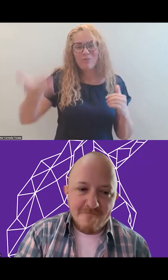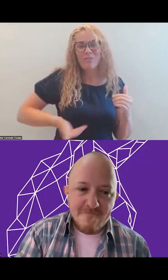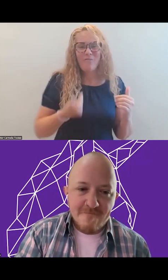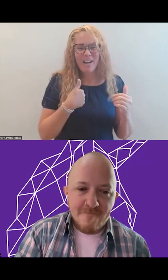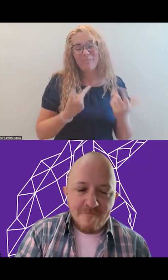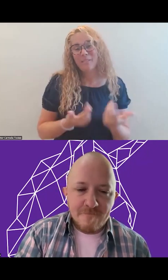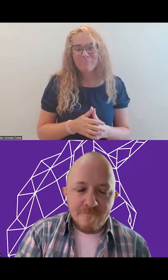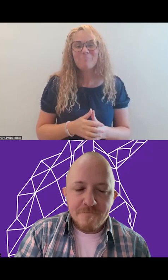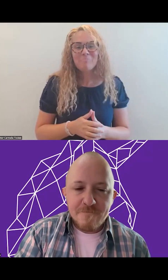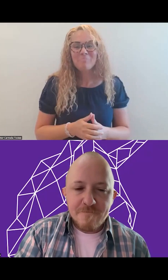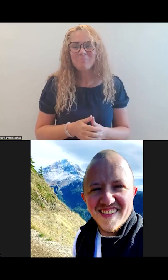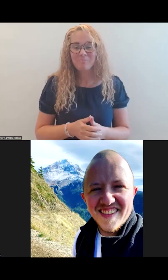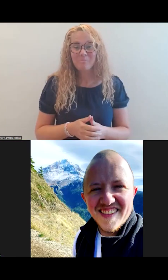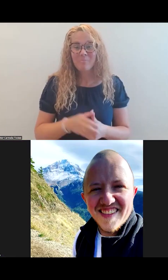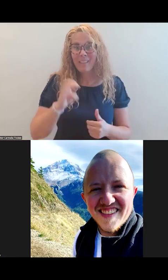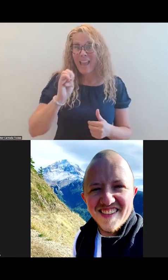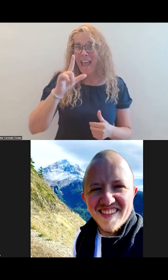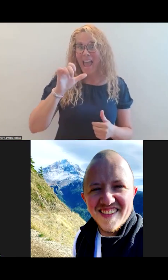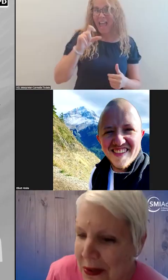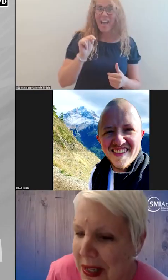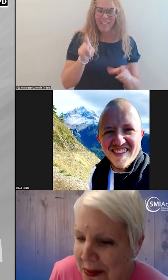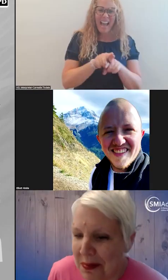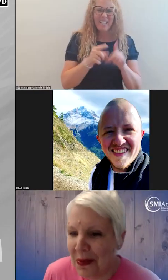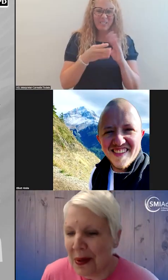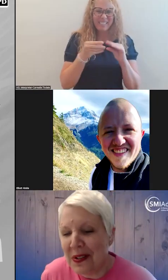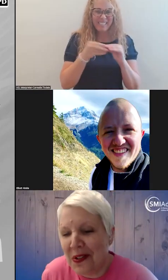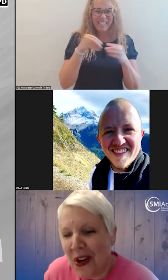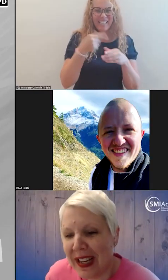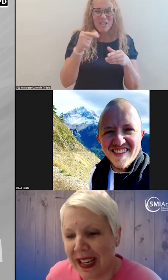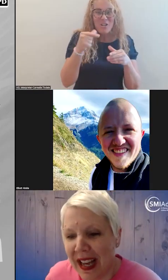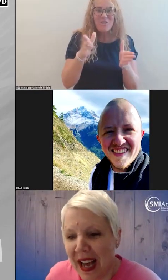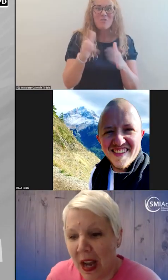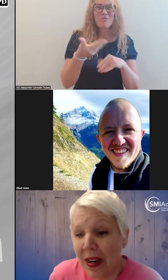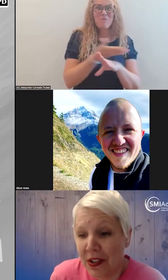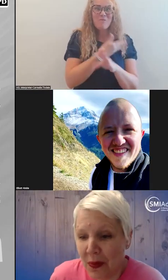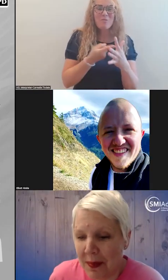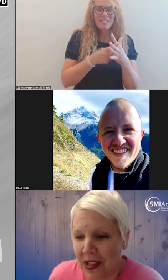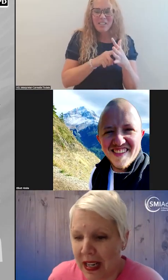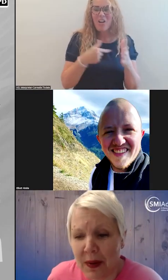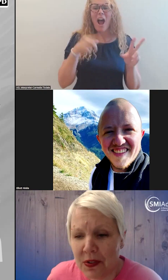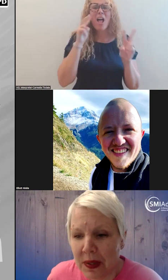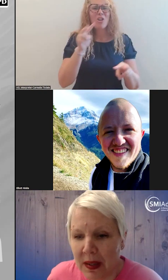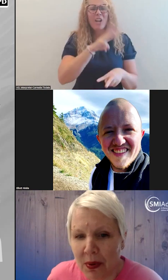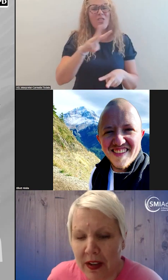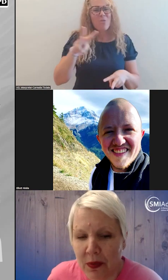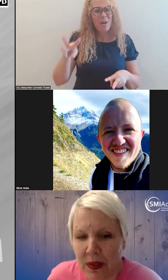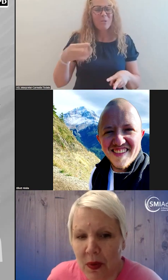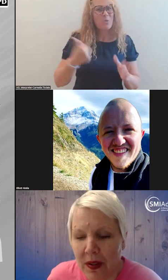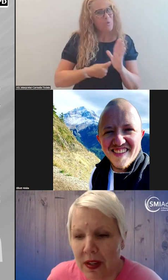ELLIOTT, AS WE TALKED IN THE GREEN ROOM BEFORE WE STARTED, I WENT TO YOUR WEBSITE AND I WAS IMPRESSED WITH THE WORK THAT YOU